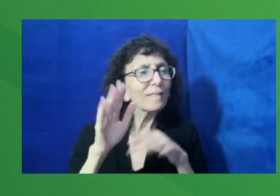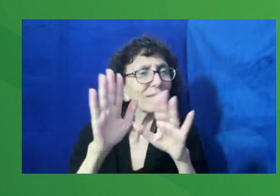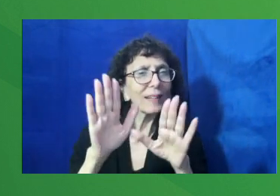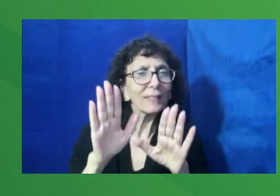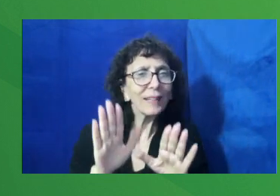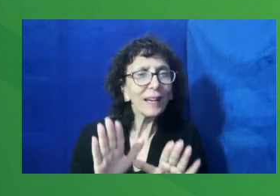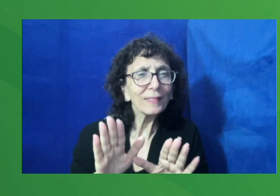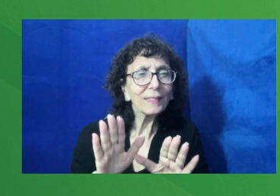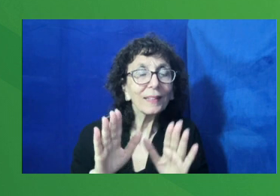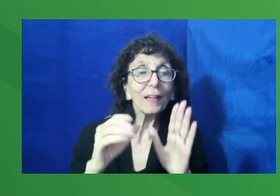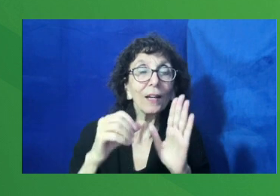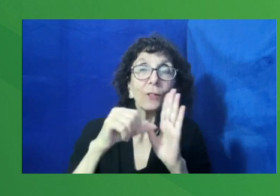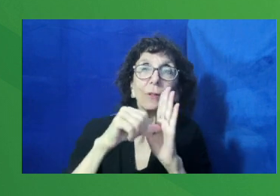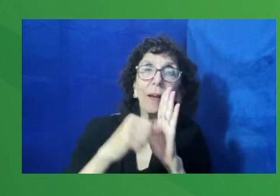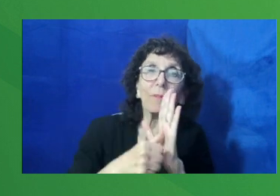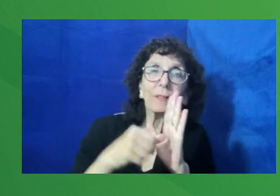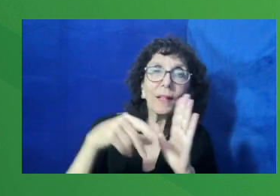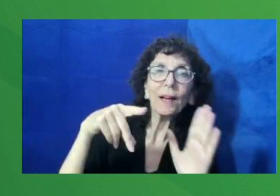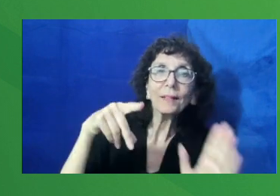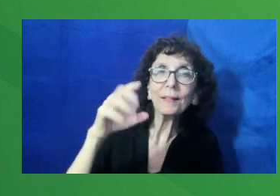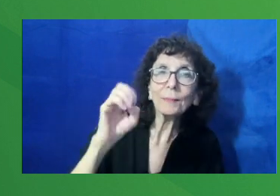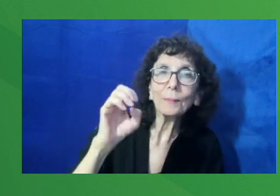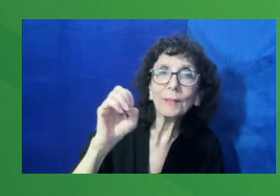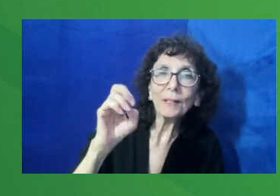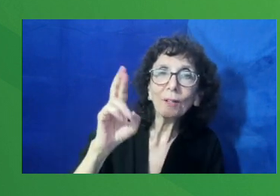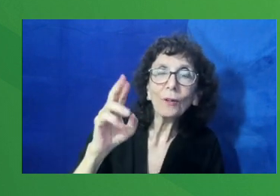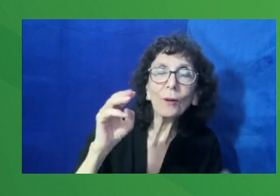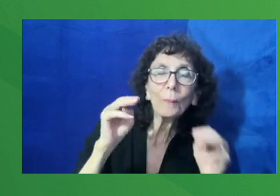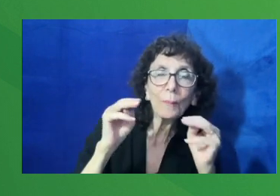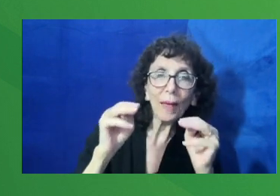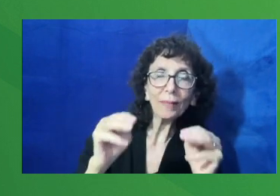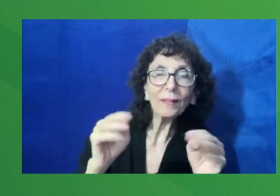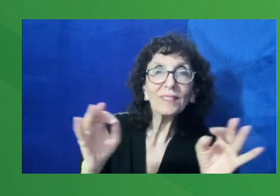on the PEER method and listening is so important to the work we do. And we have